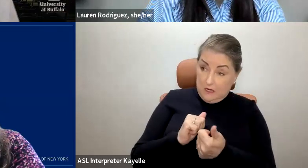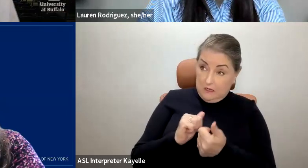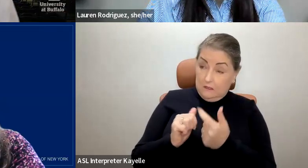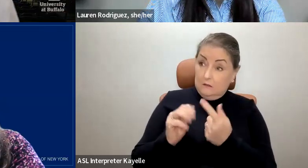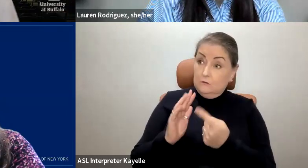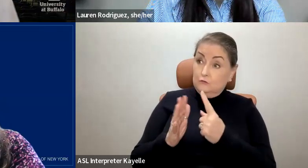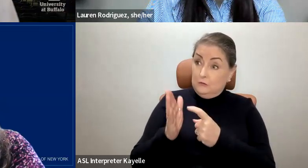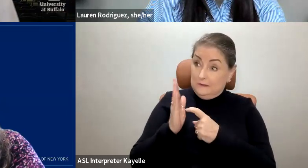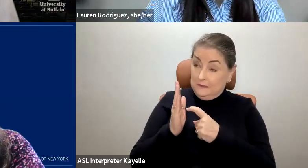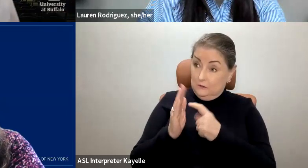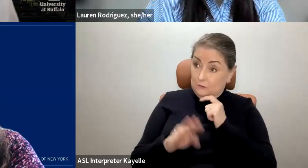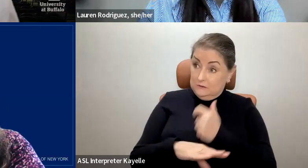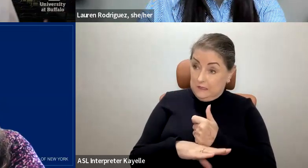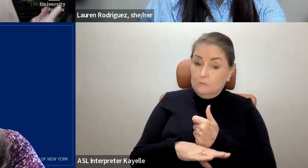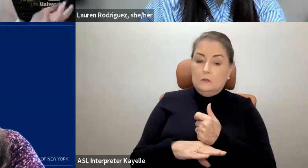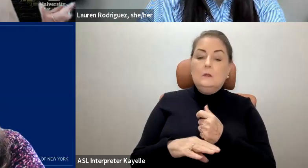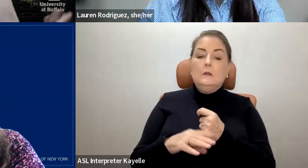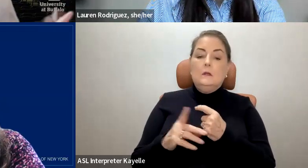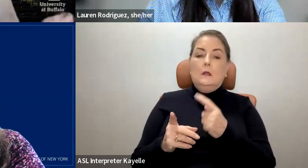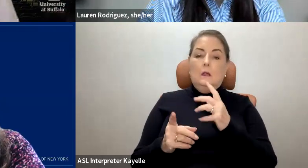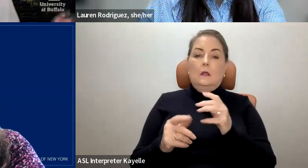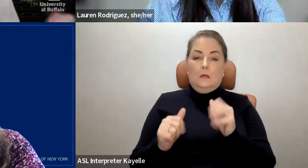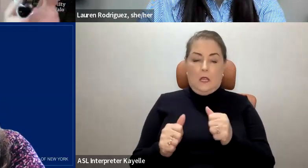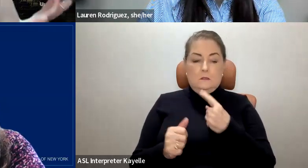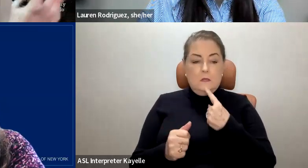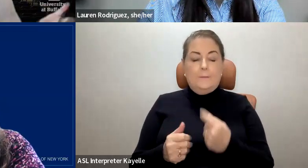was established, that they would be able to say, we have been